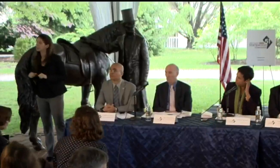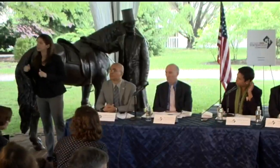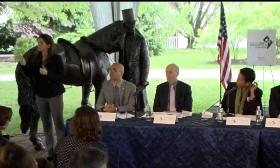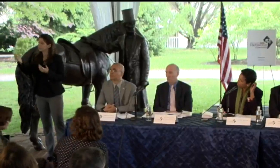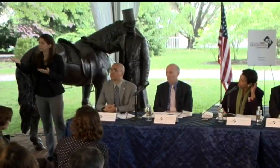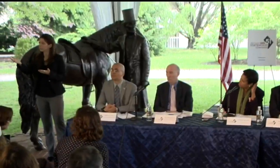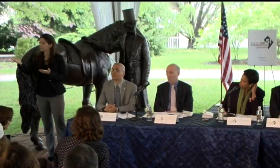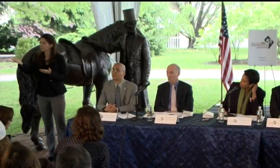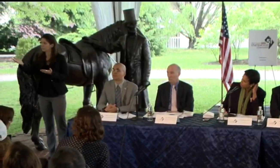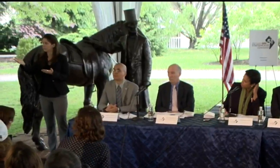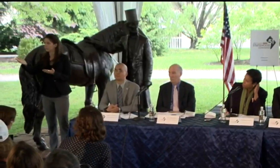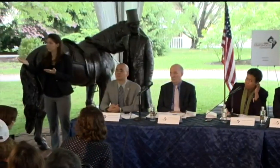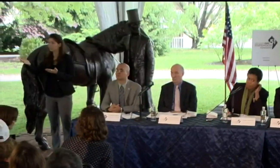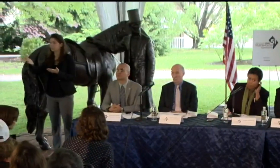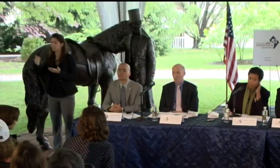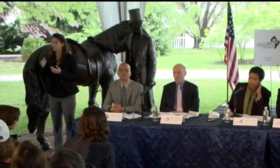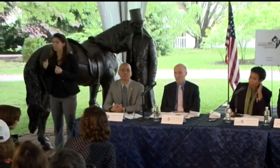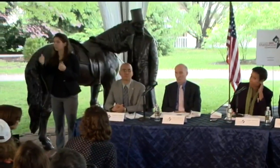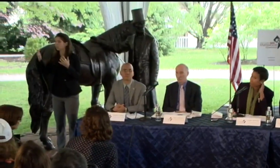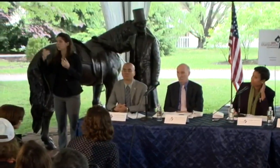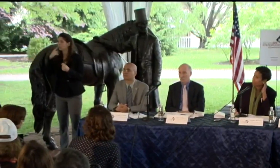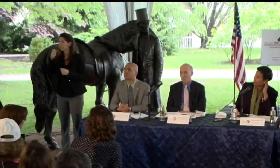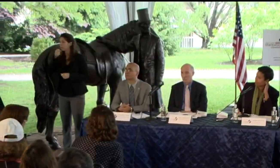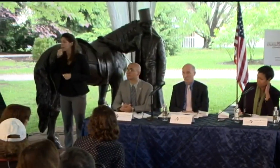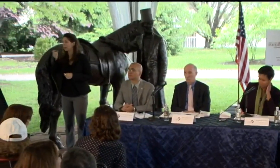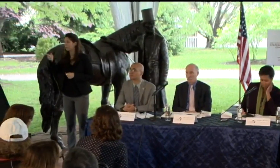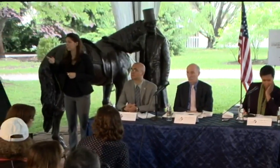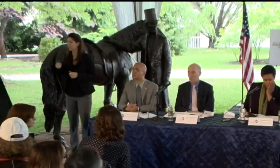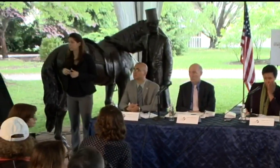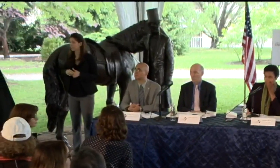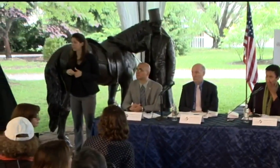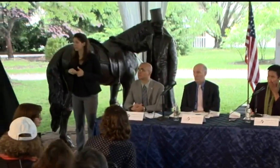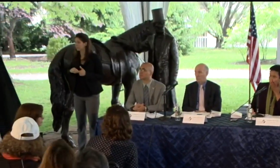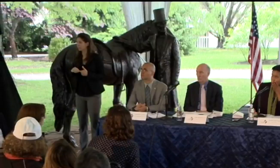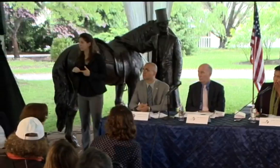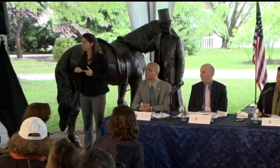REPRESENTATION BUT IT IS MORE THAN A SLOGAN AND IT IS REALLY GREAT SO THANK YOU SO MUCH.